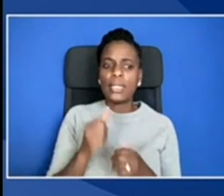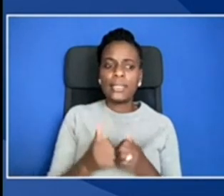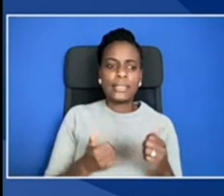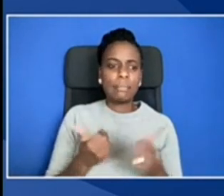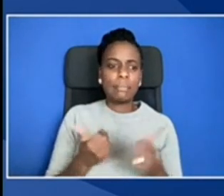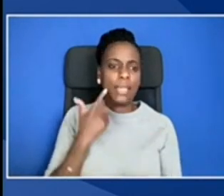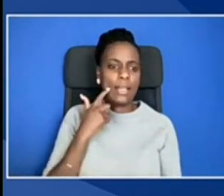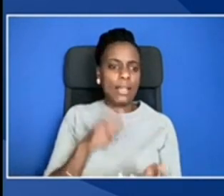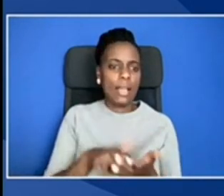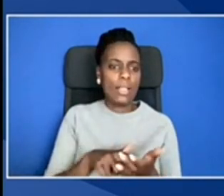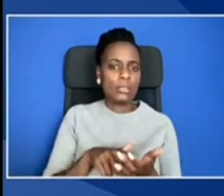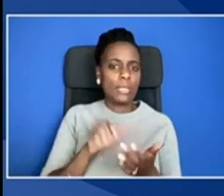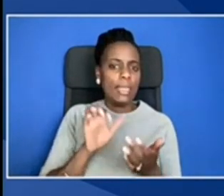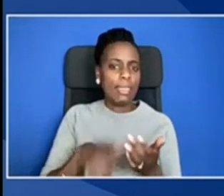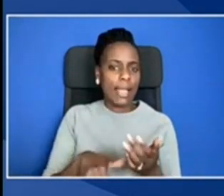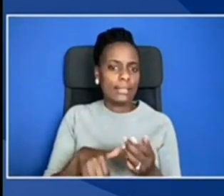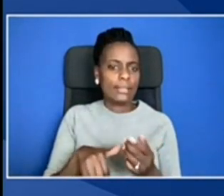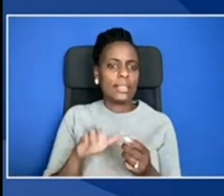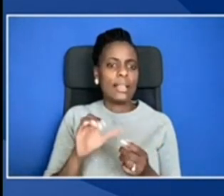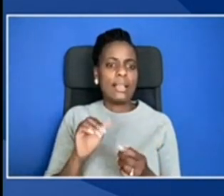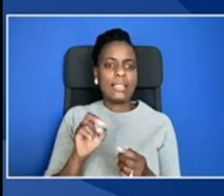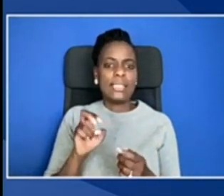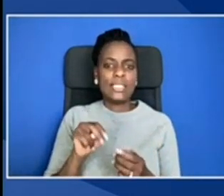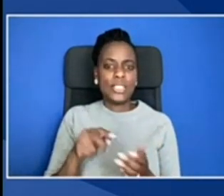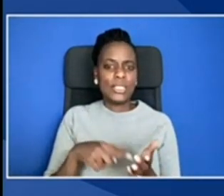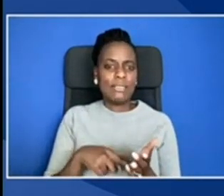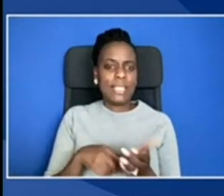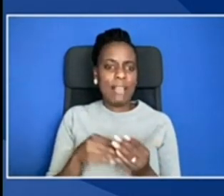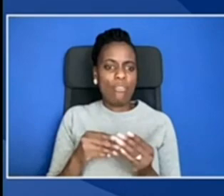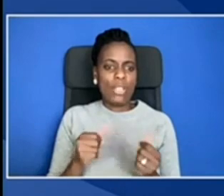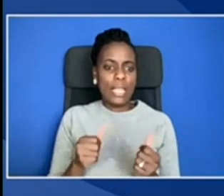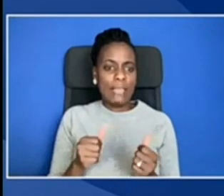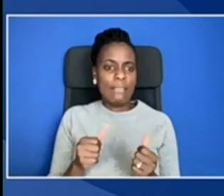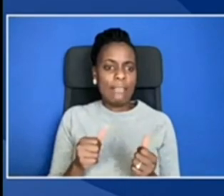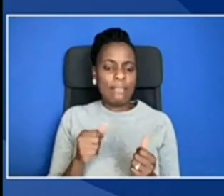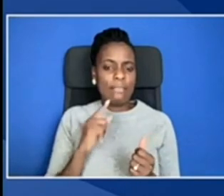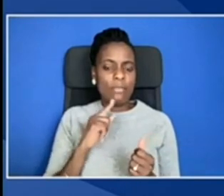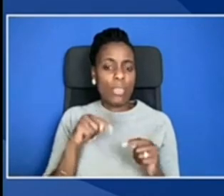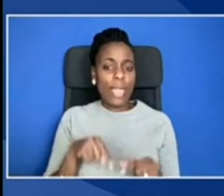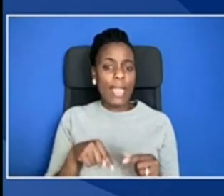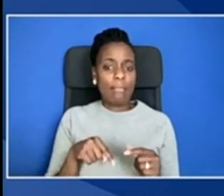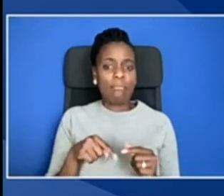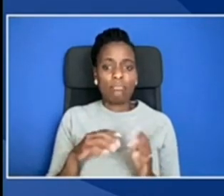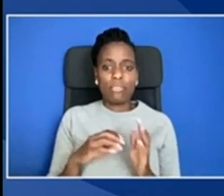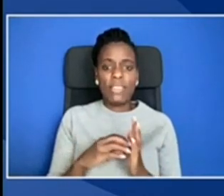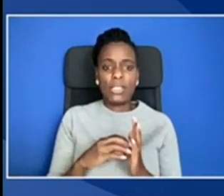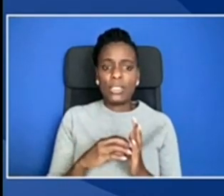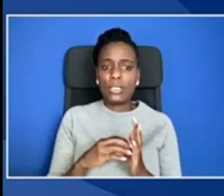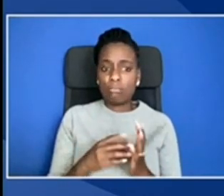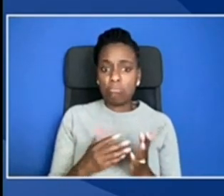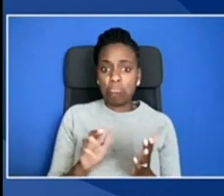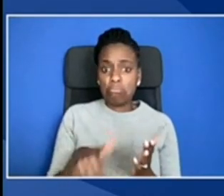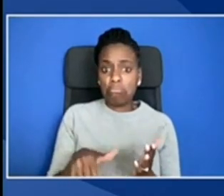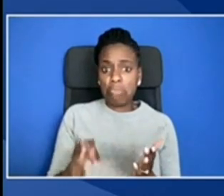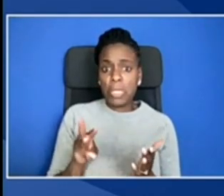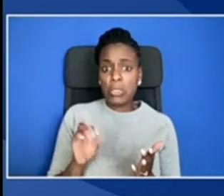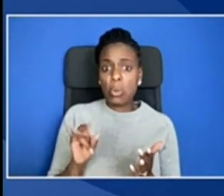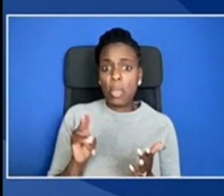debt relief under this provision. So it is in fact functioning as a waiver. And whether or not you call it a waiver, it is an impediment to relief.